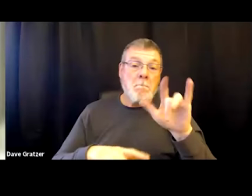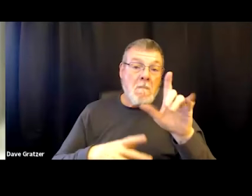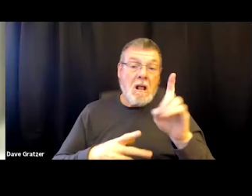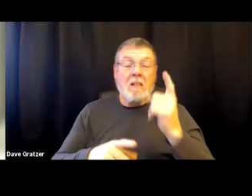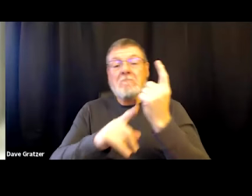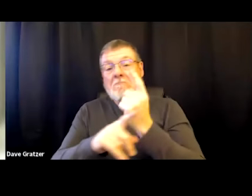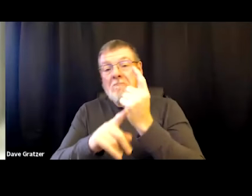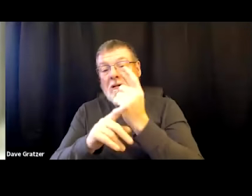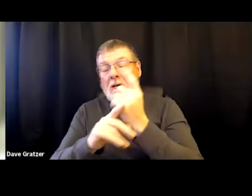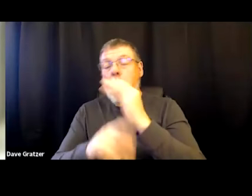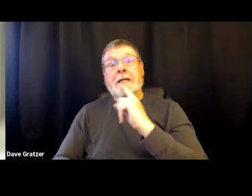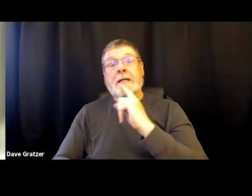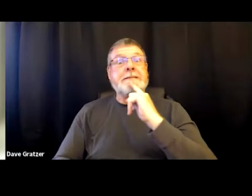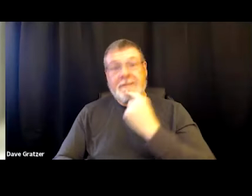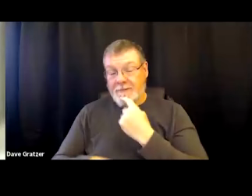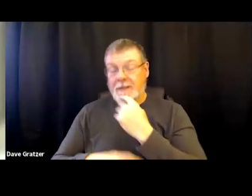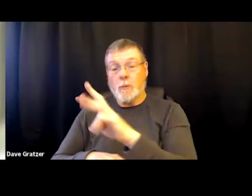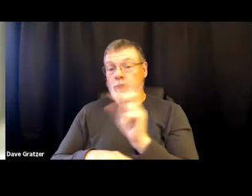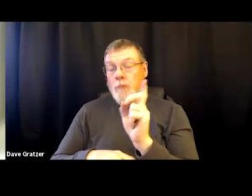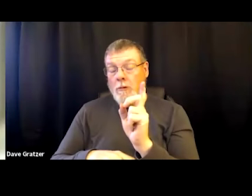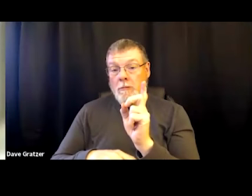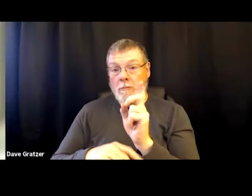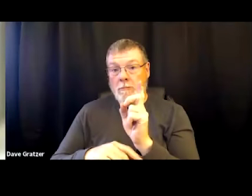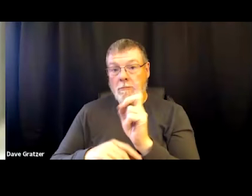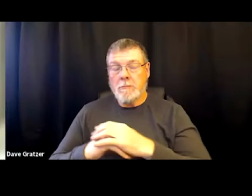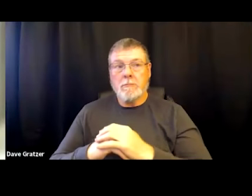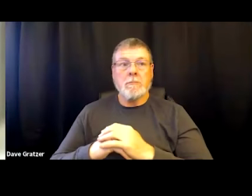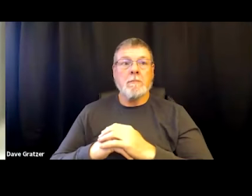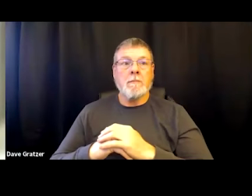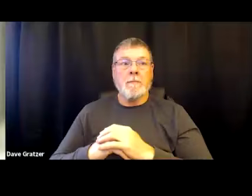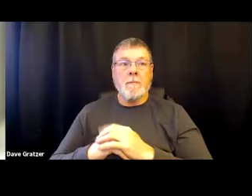or severe withdrawal kind of syndromes, likelihood of that,